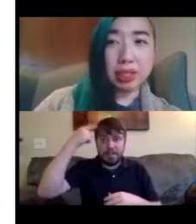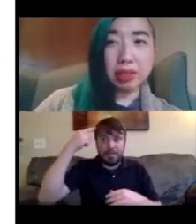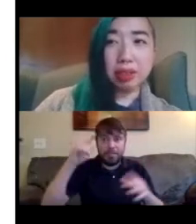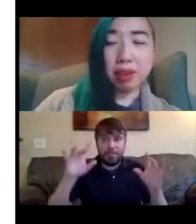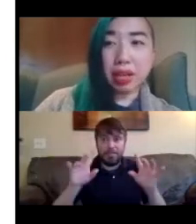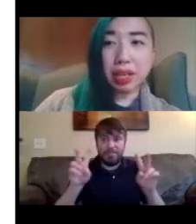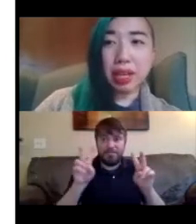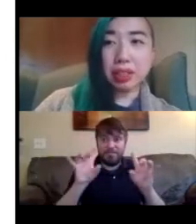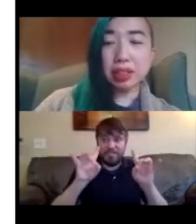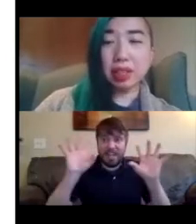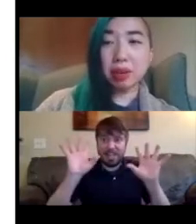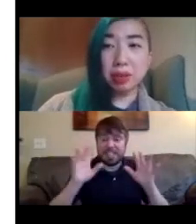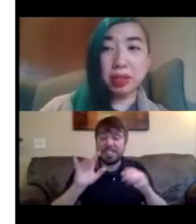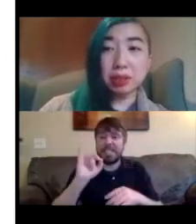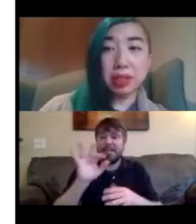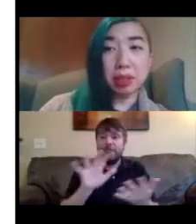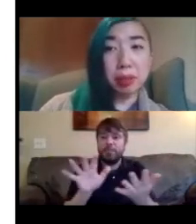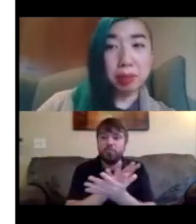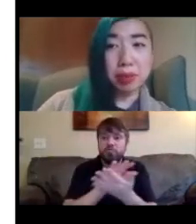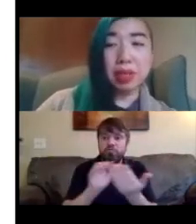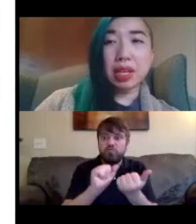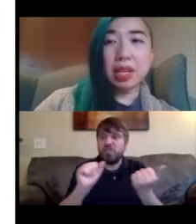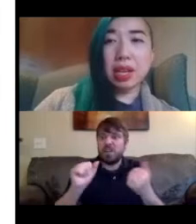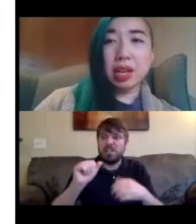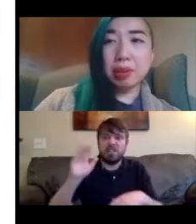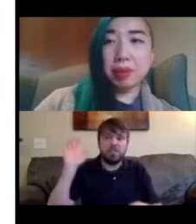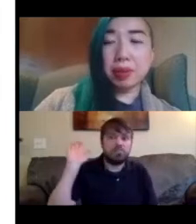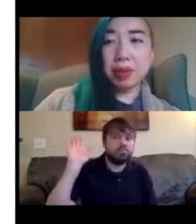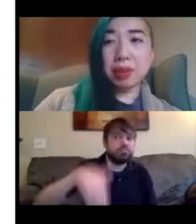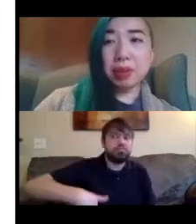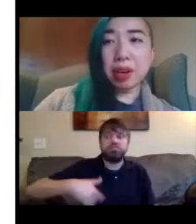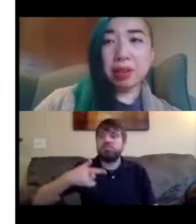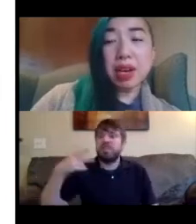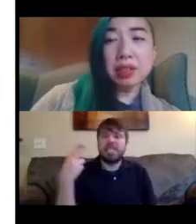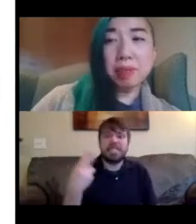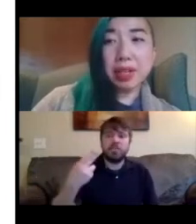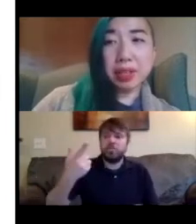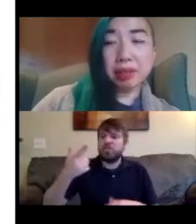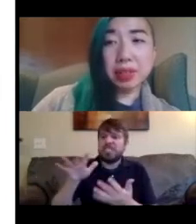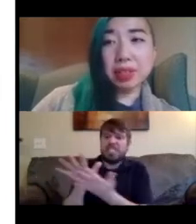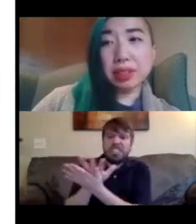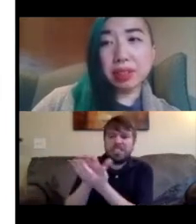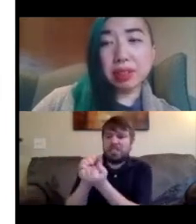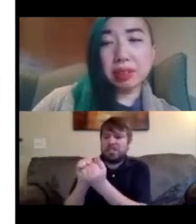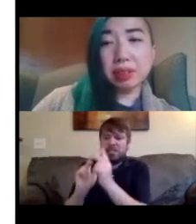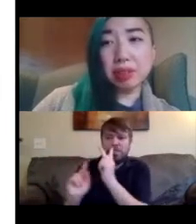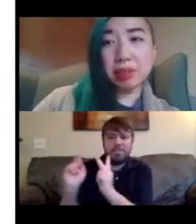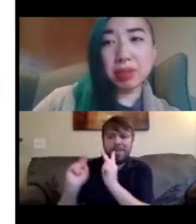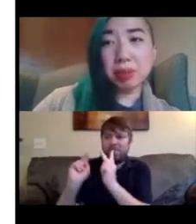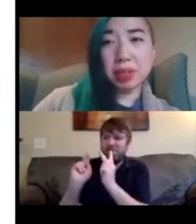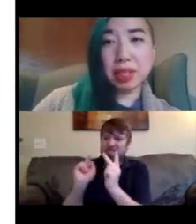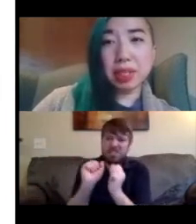you eradicate whole histories or people, you're undermining the resiliency of certain communities